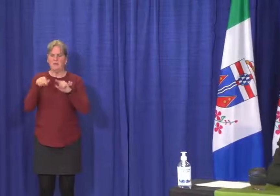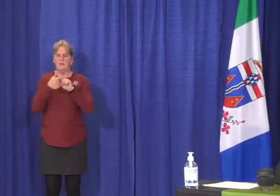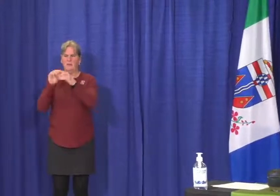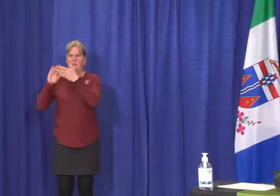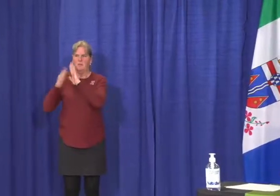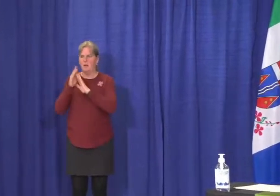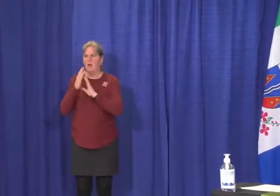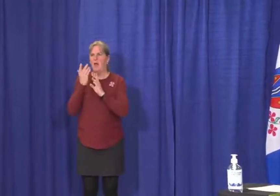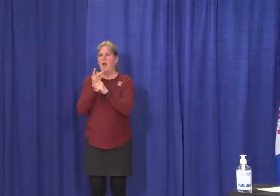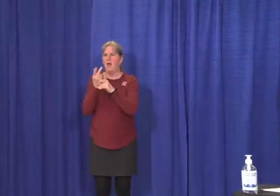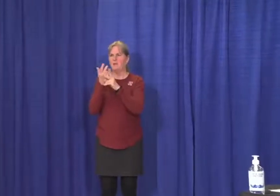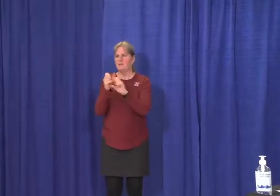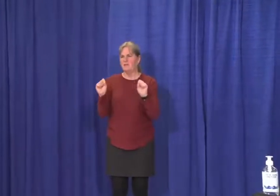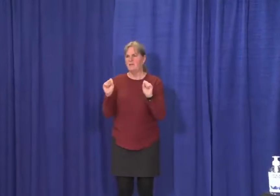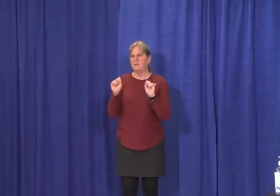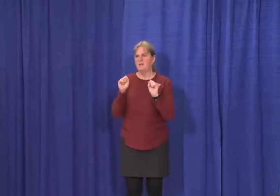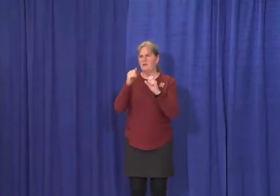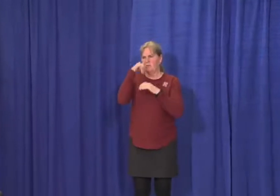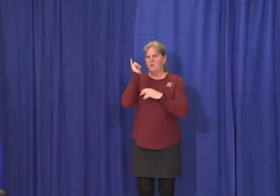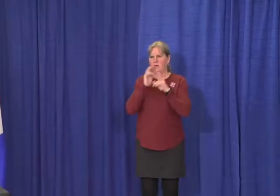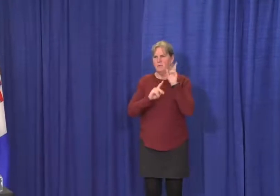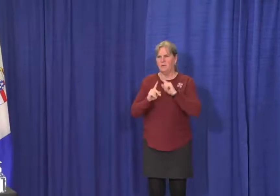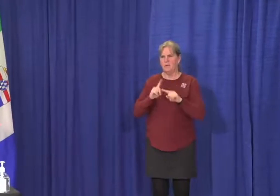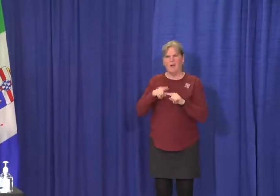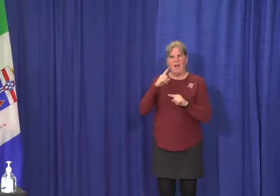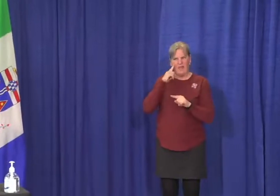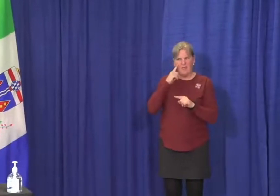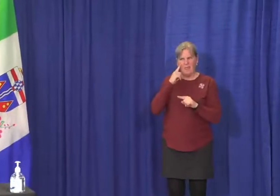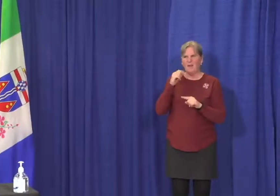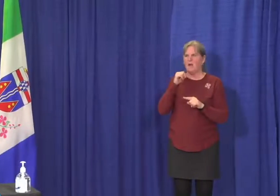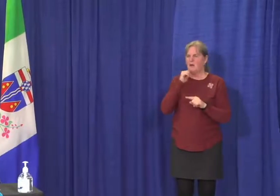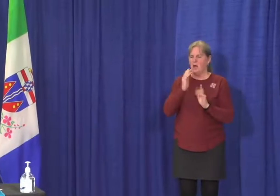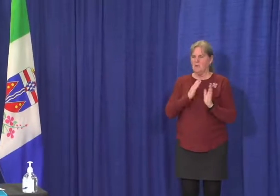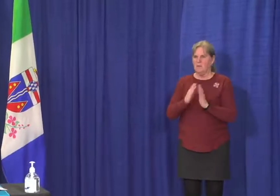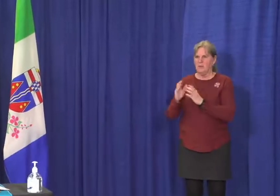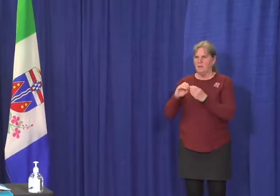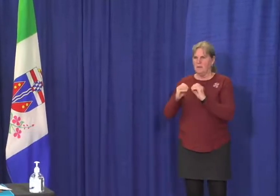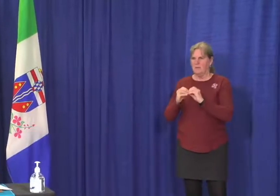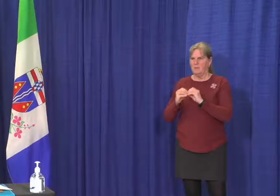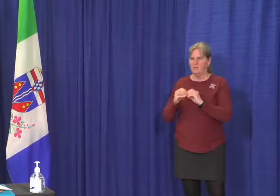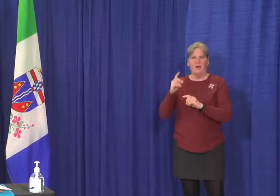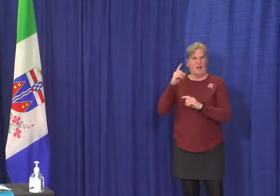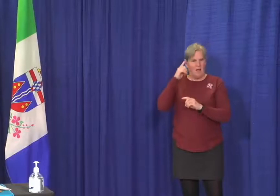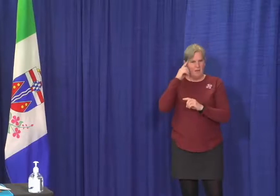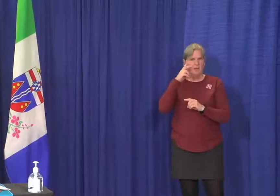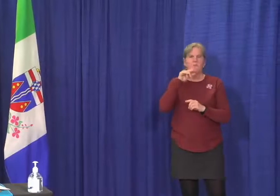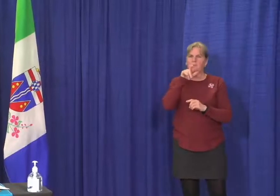speculating. I don't think that will help the safety of Yukoners so I don't believe it was ever about